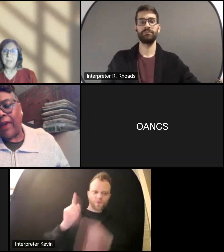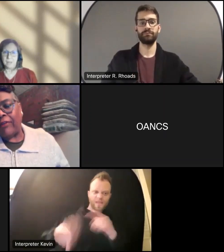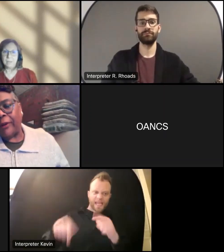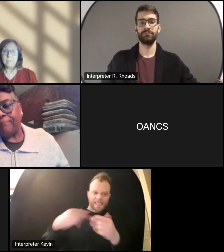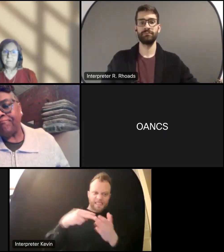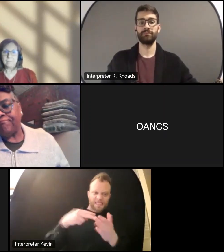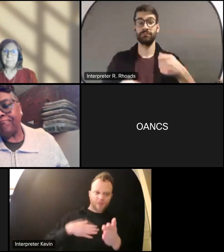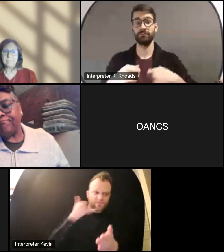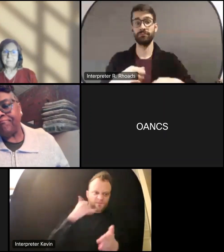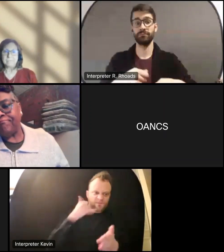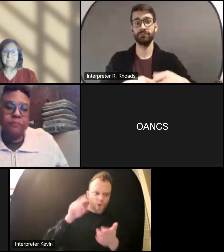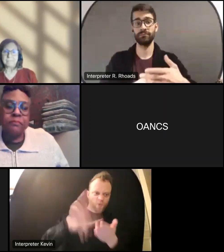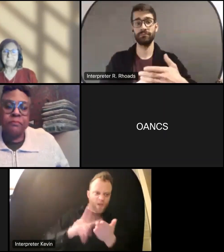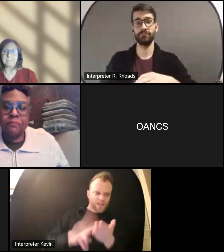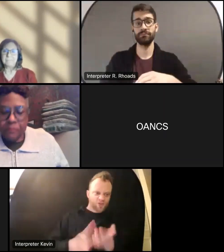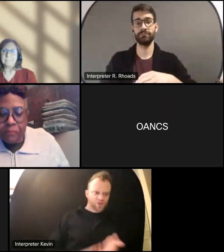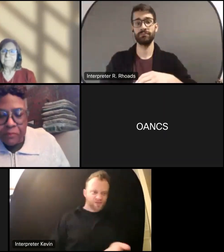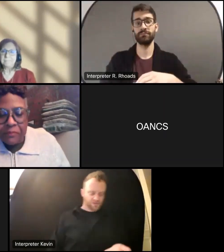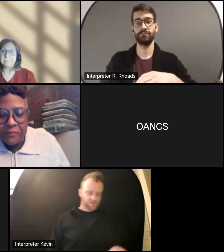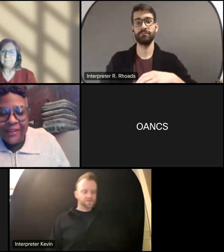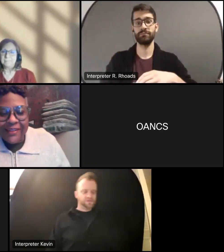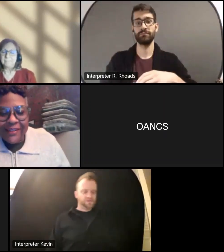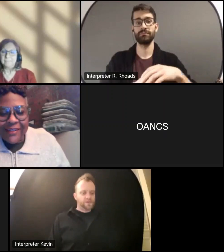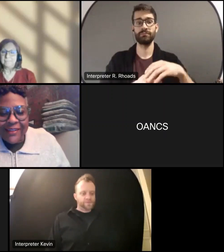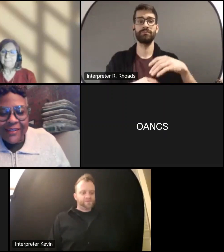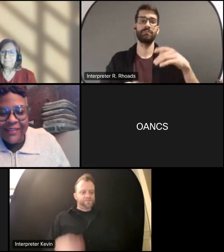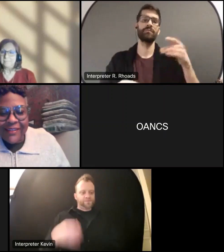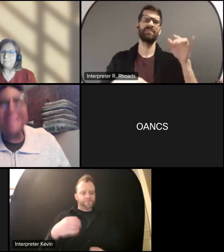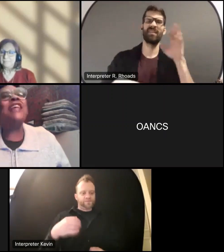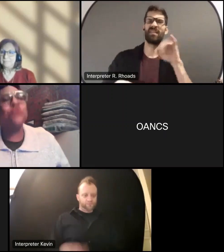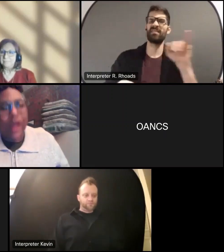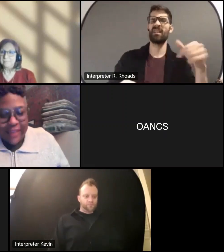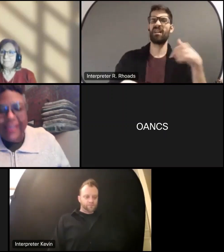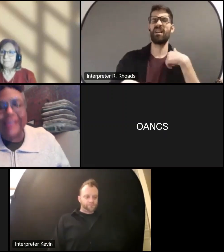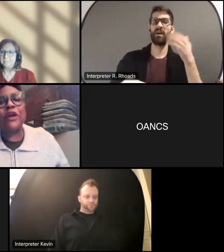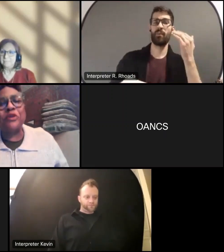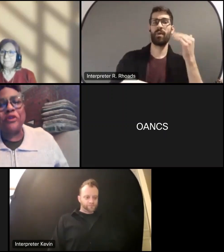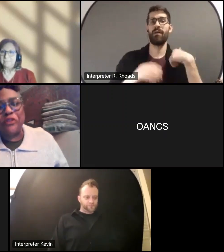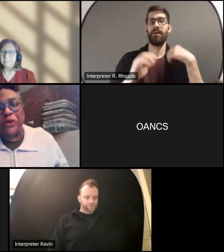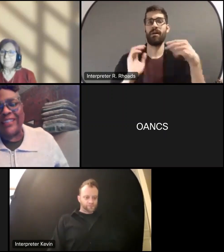we have there. (Padro) I guess that's how I've avoided. (Williams) That is how you avoided it.